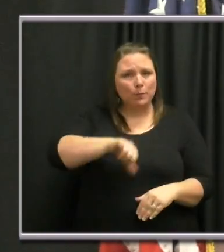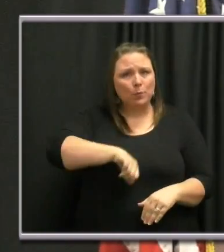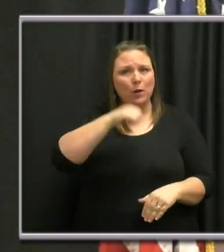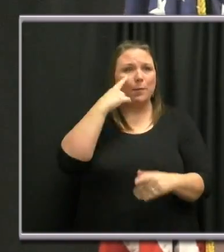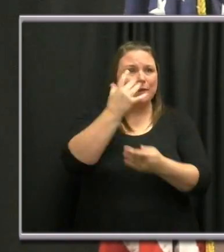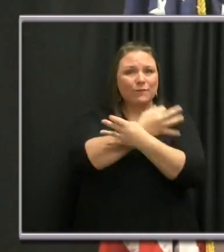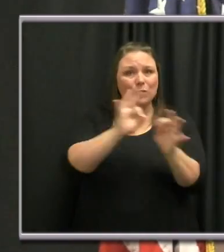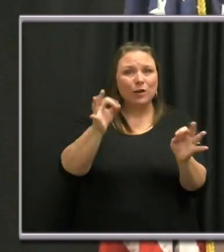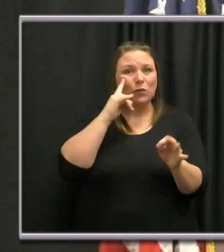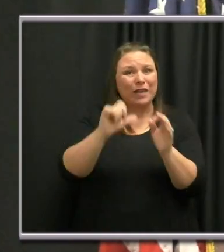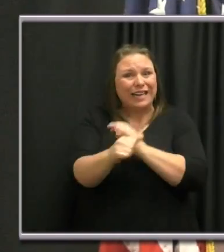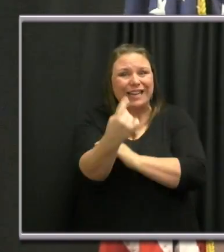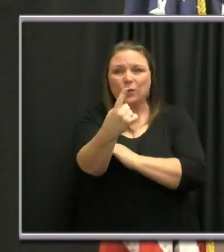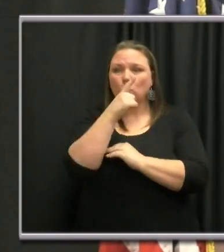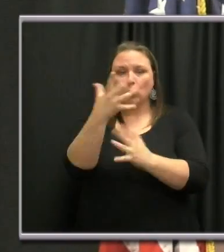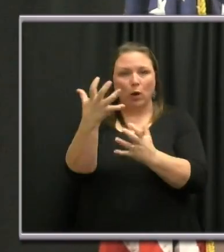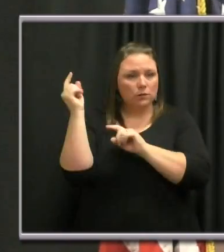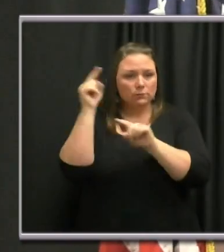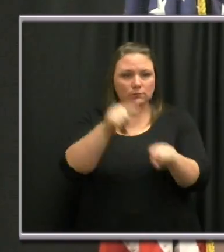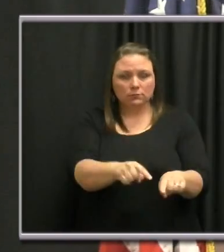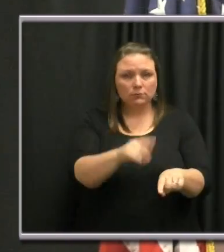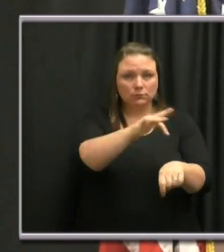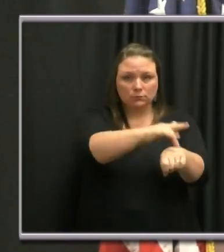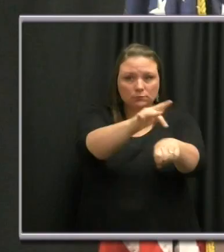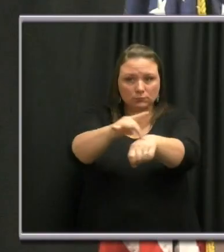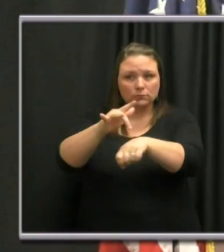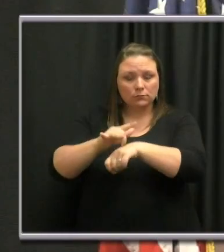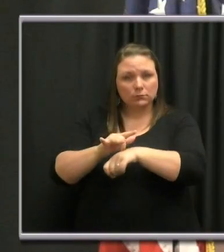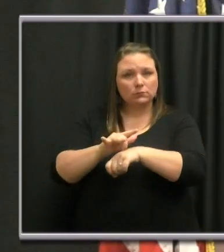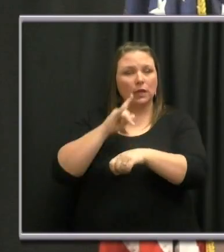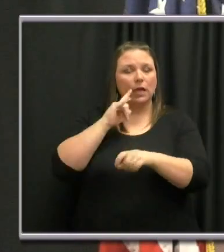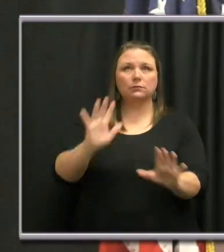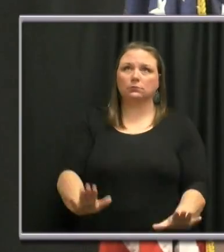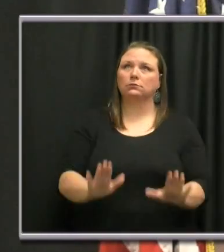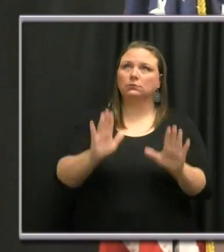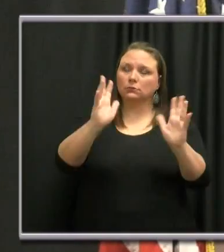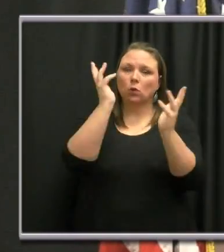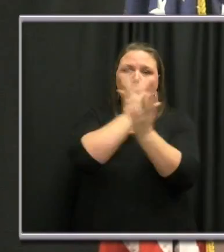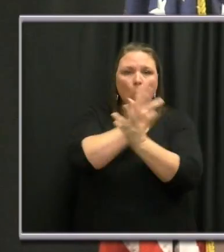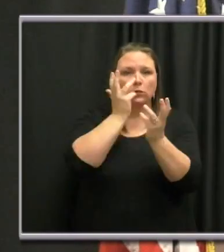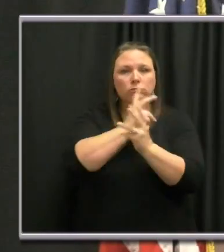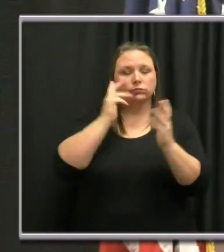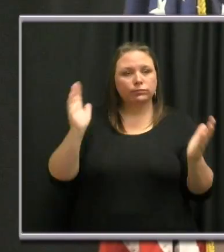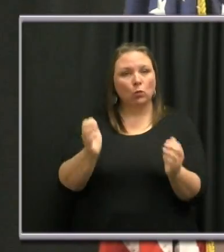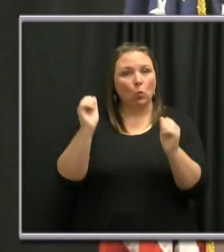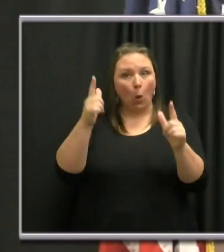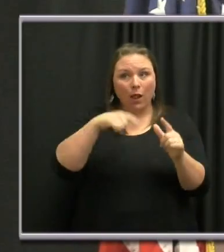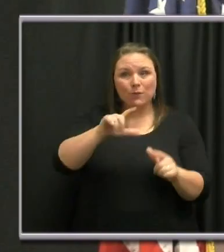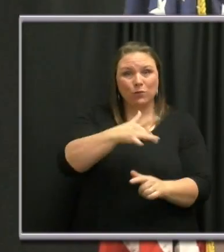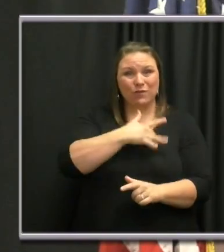VERY PROUD OF THE OPERATIONS OF IT AND THEN THEY'RE FREE. TO ANYONE THAT WANTS HIM SO. I